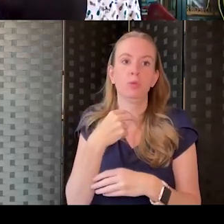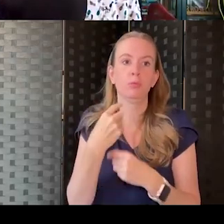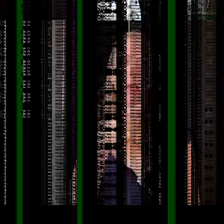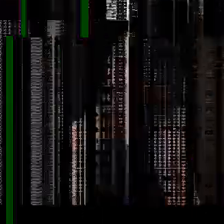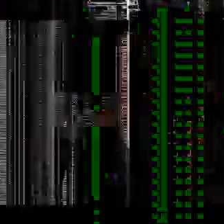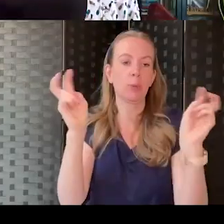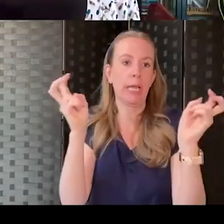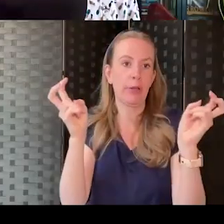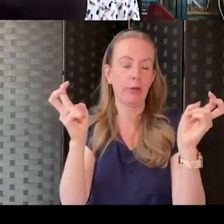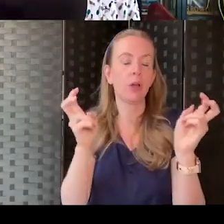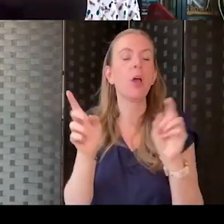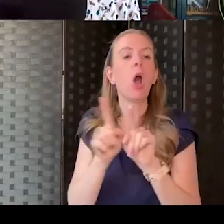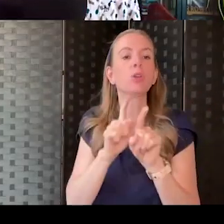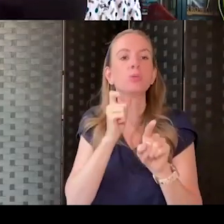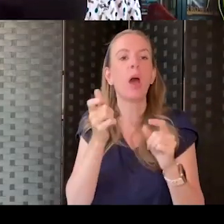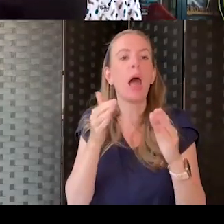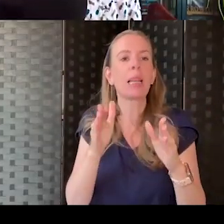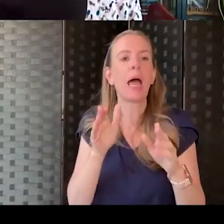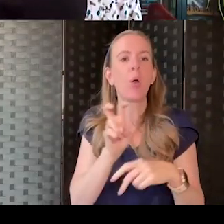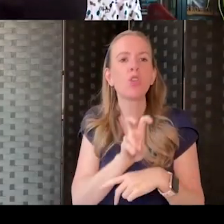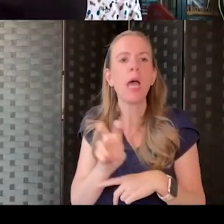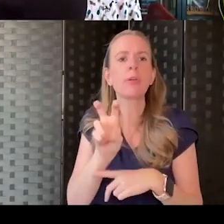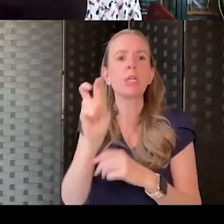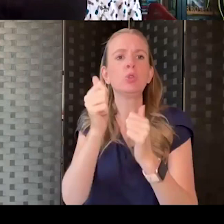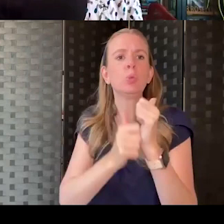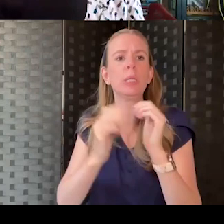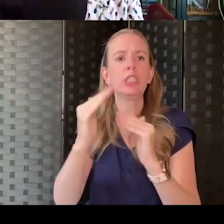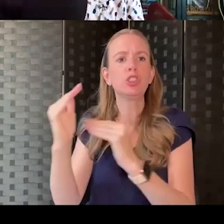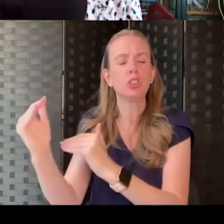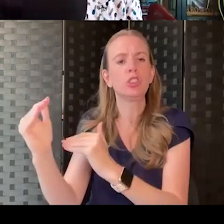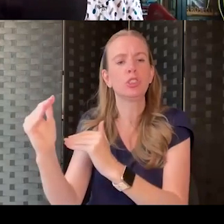user navigate all cells in a table, kicking the user to a new column after it encounters